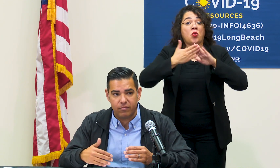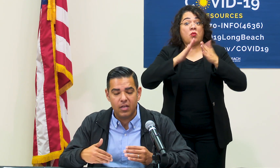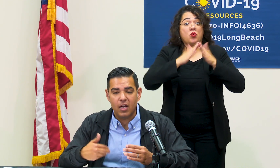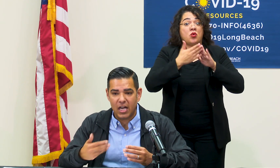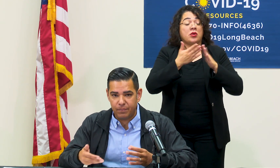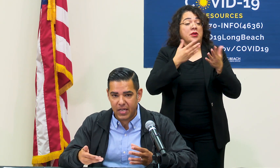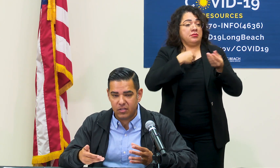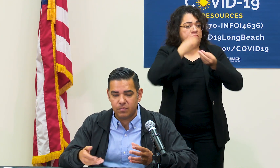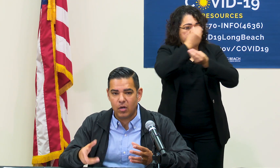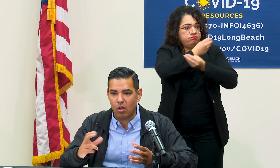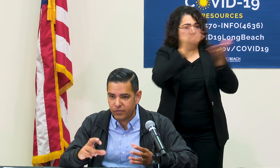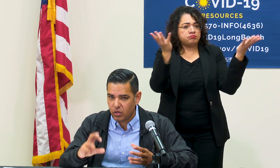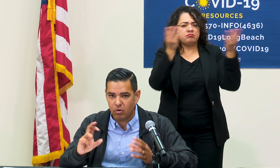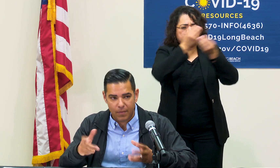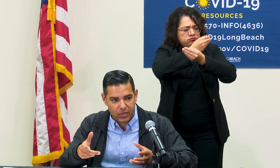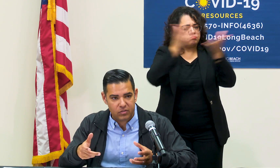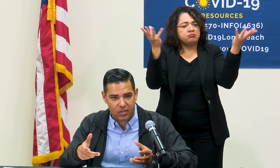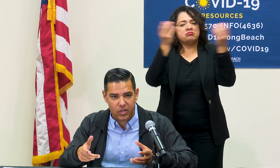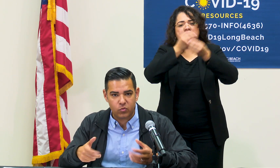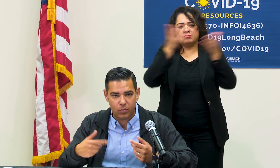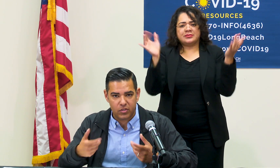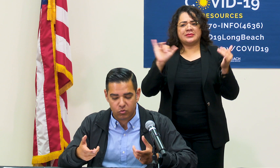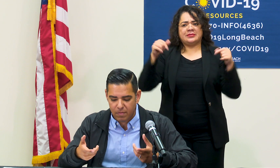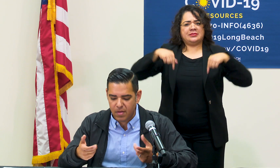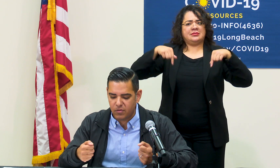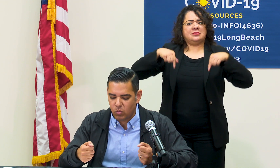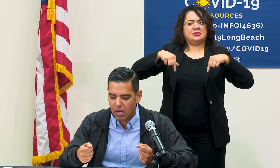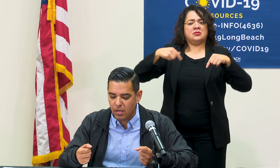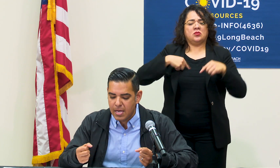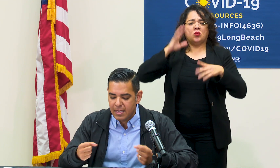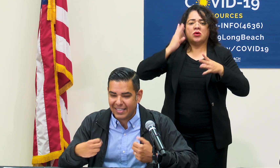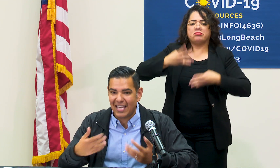updates but also updates like this where we stream them as well to get